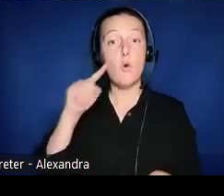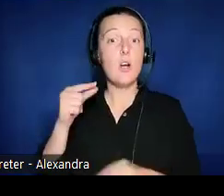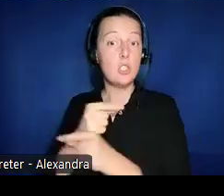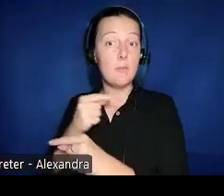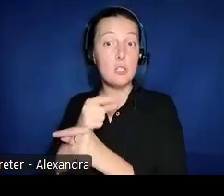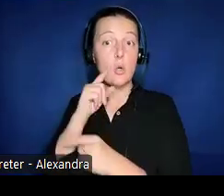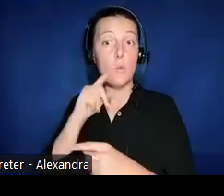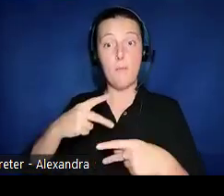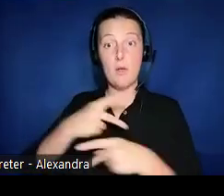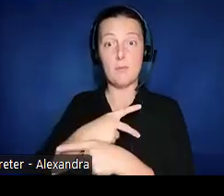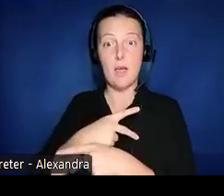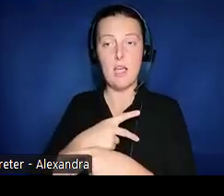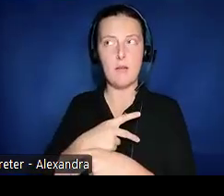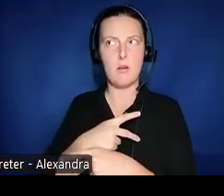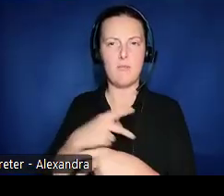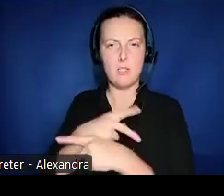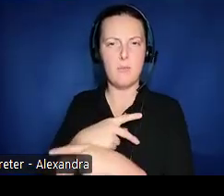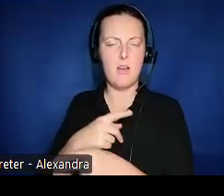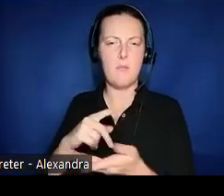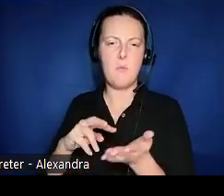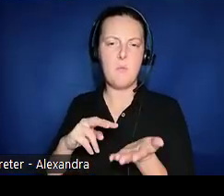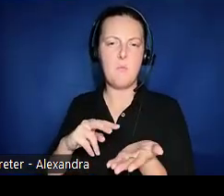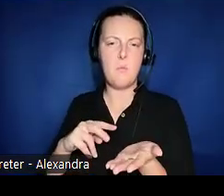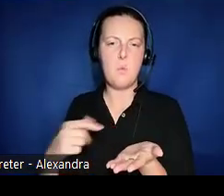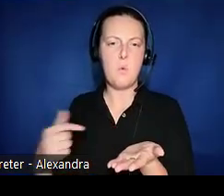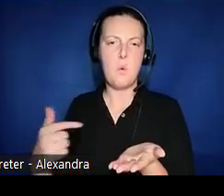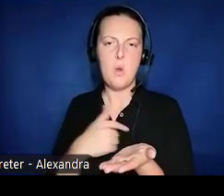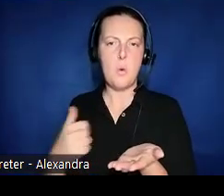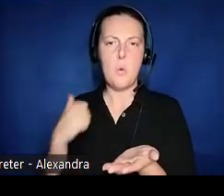not going to divide anymore. We're going to take the square root or the the nth root, depending on